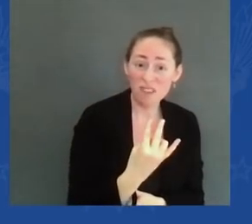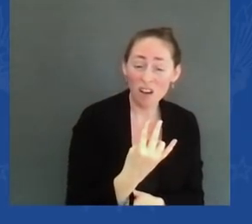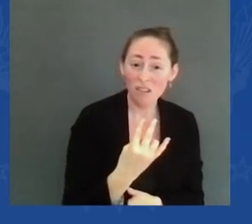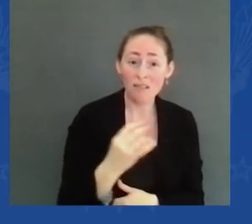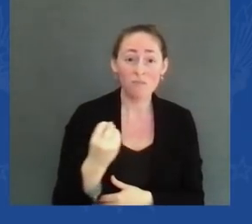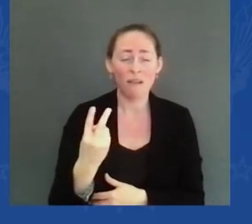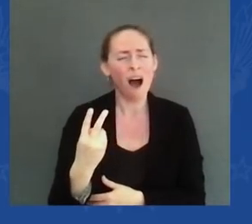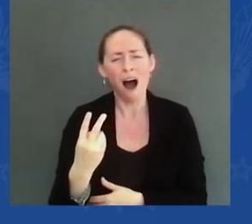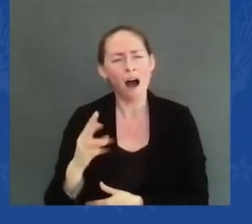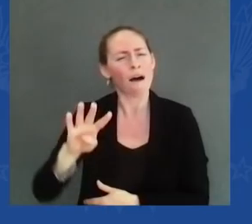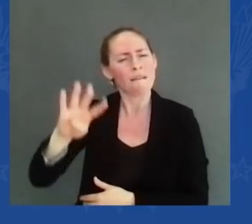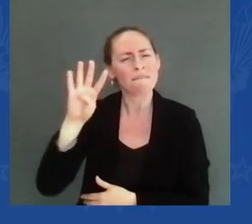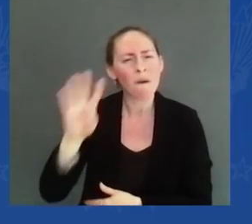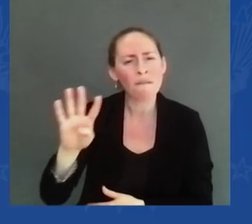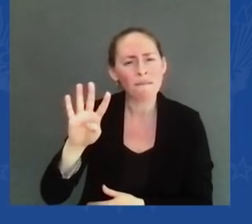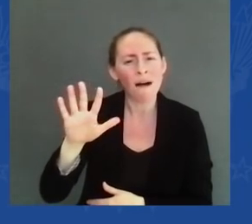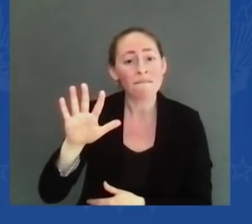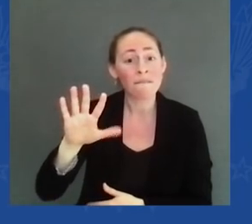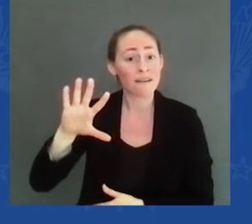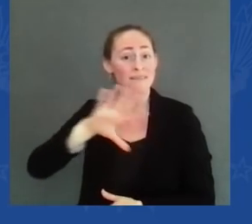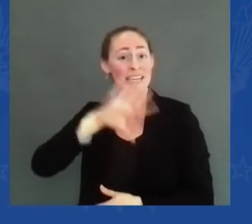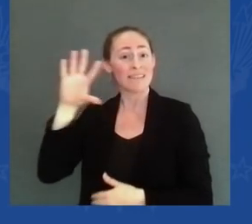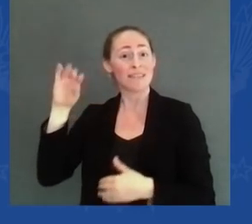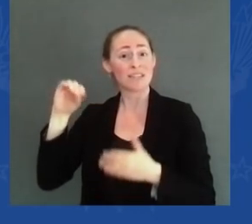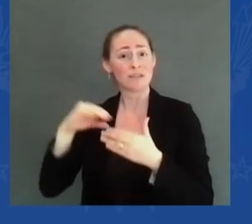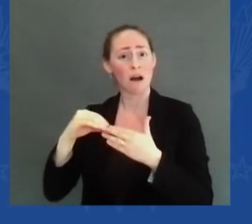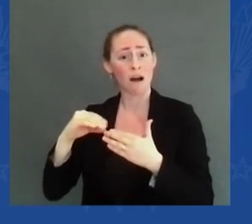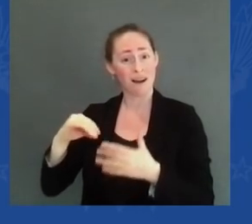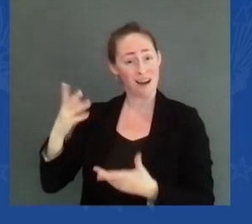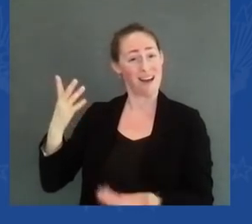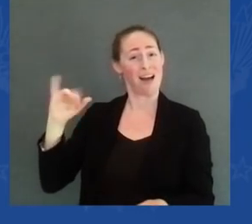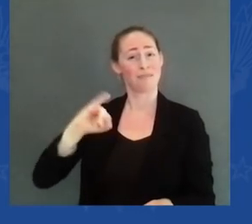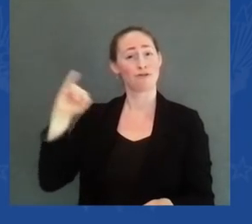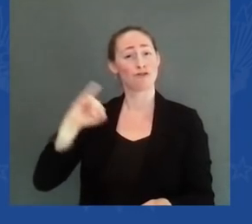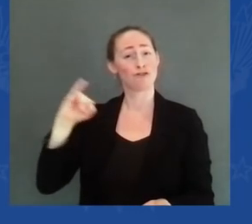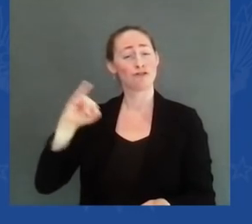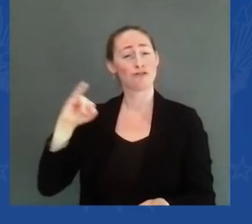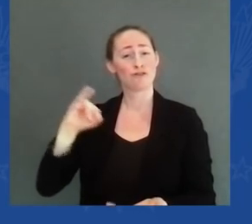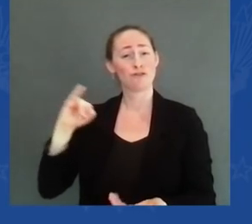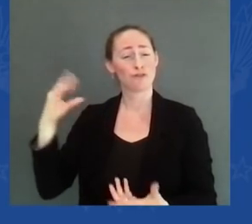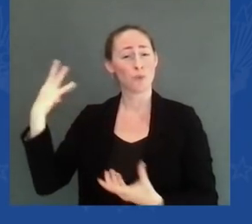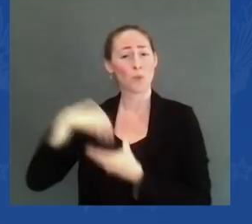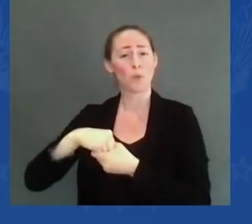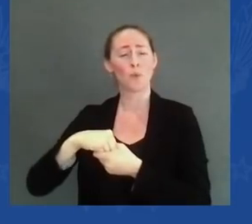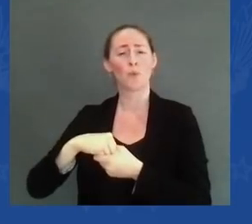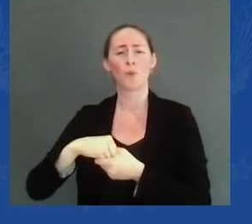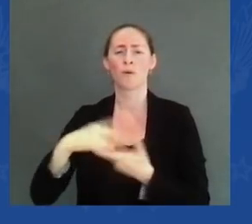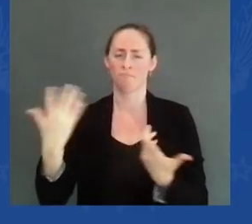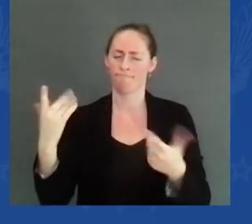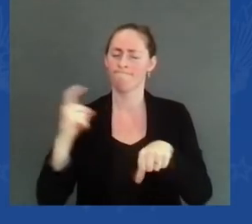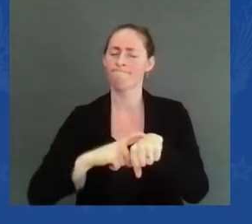That's what is needed. And so, folks, it will also -- and Wall Street, not too far from here,